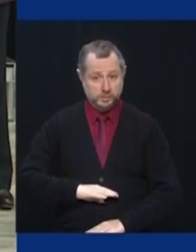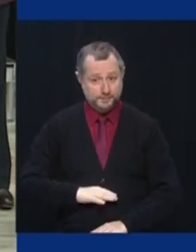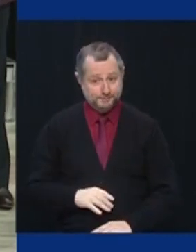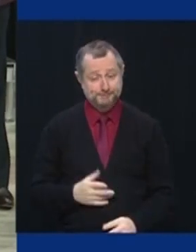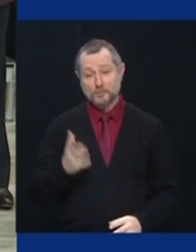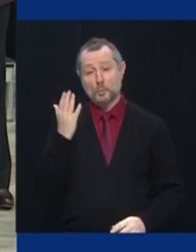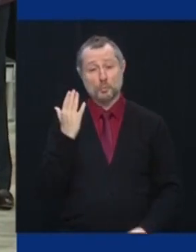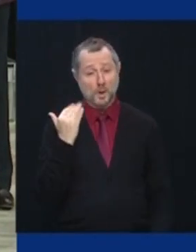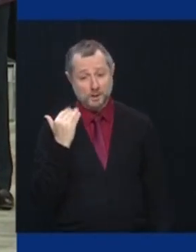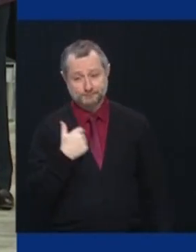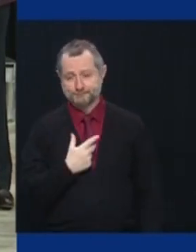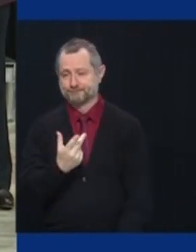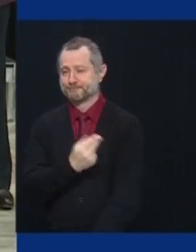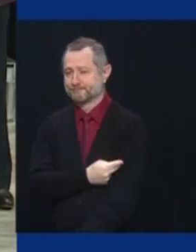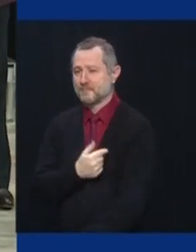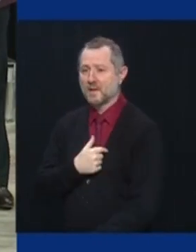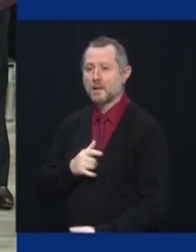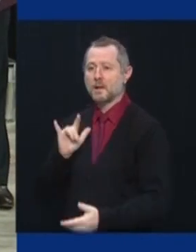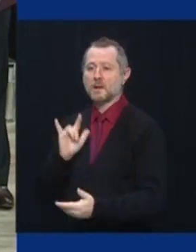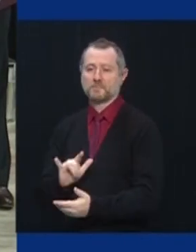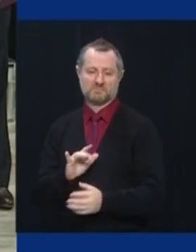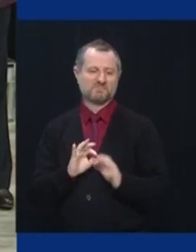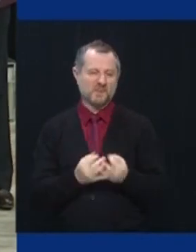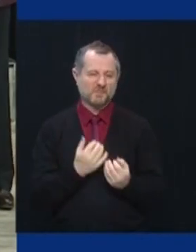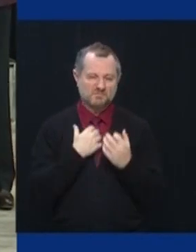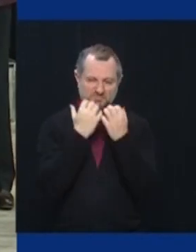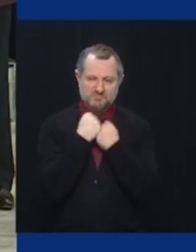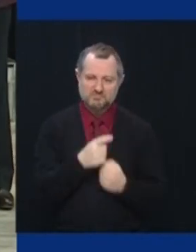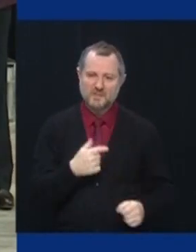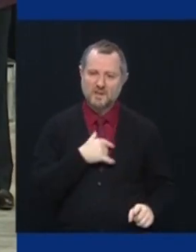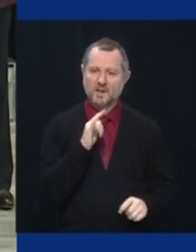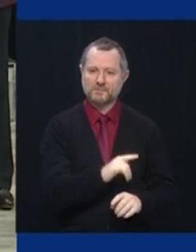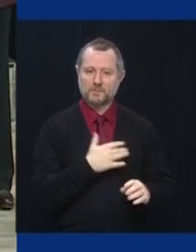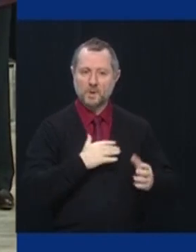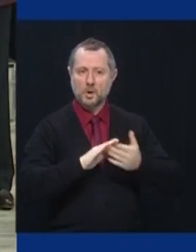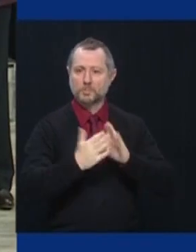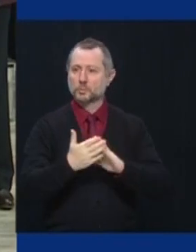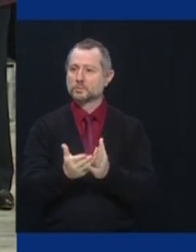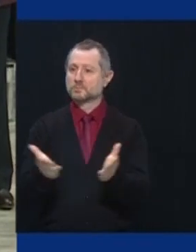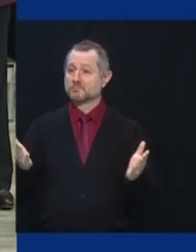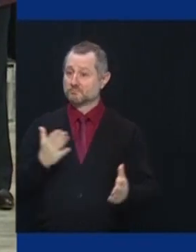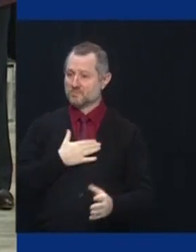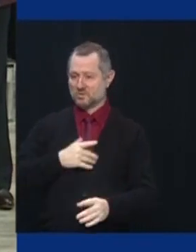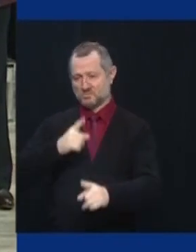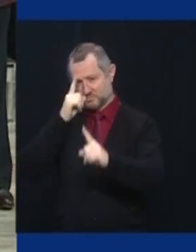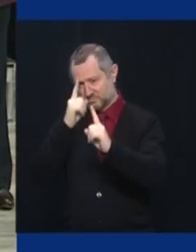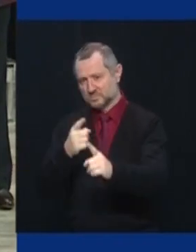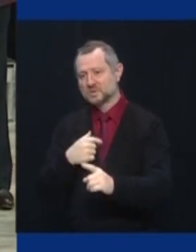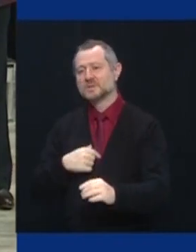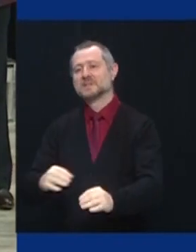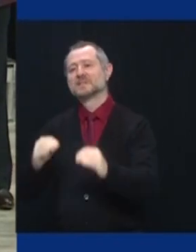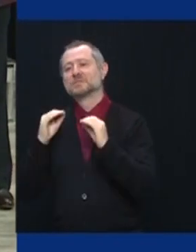MUCH RELIEF IT BROUGHT TO ME. I DID IT BECAUSE I LOVE MY FAMILY AND I LOVE MY COMMUNITY.